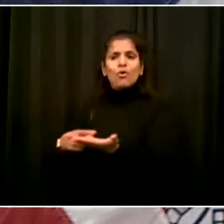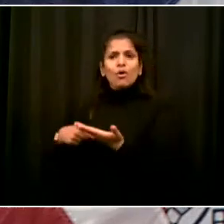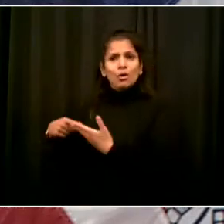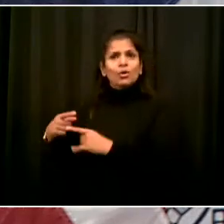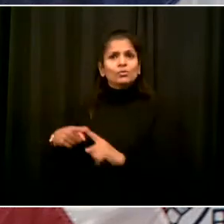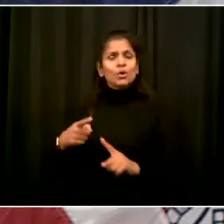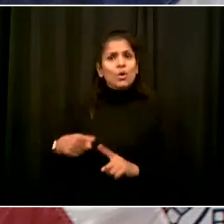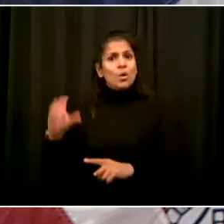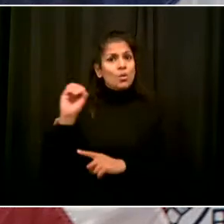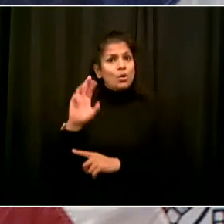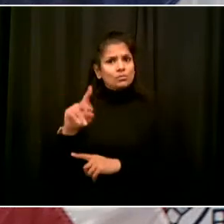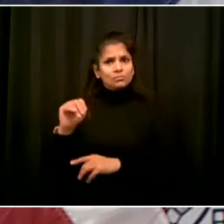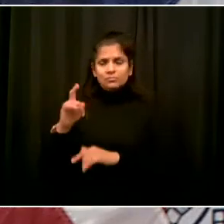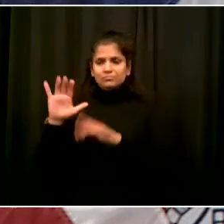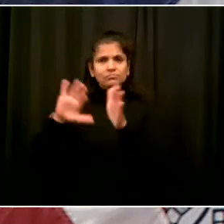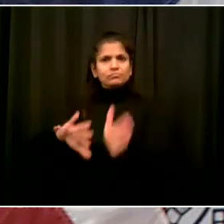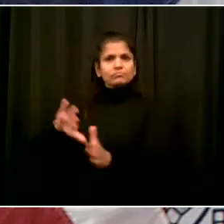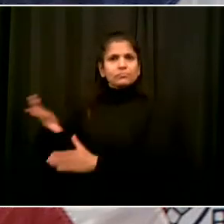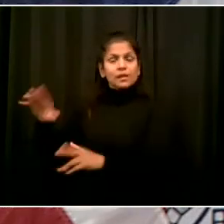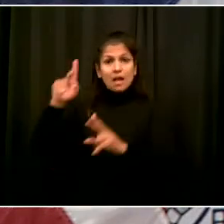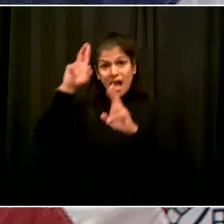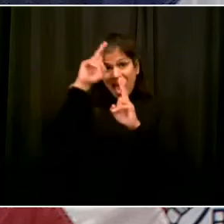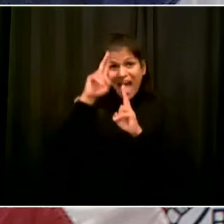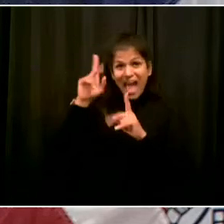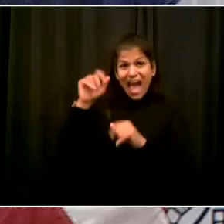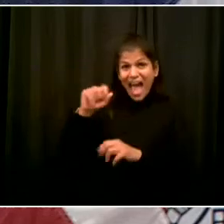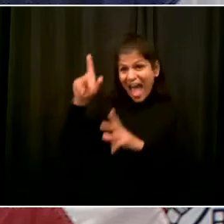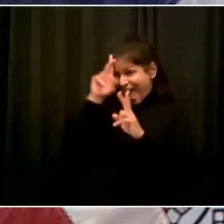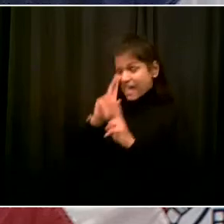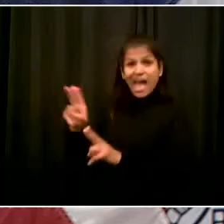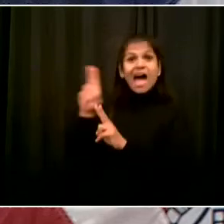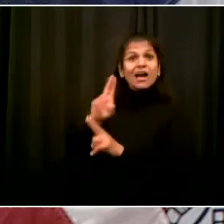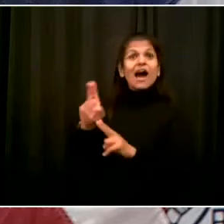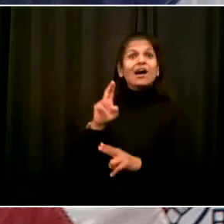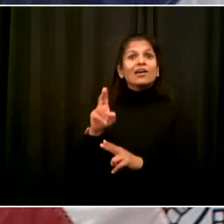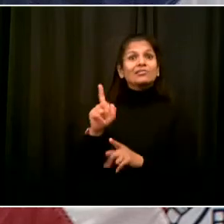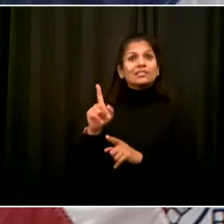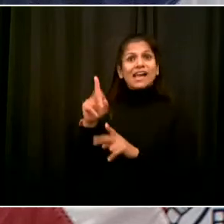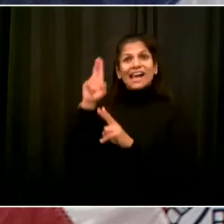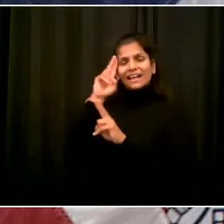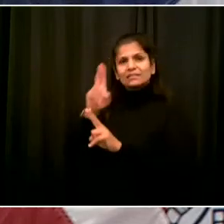COULD HONOR THEM. AND FOLLOW THEIR